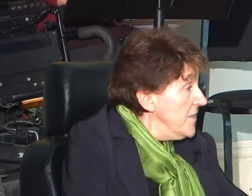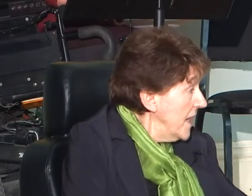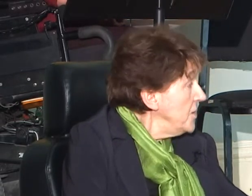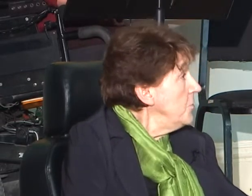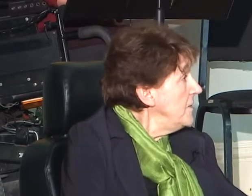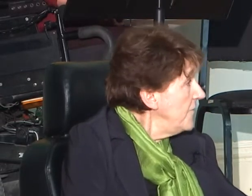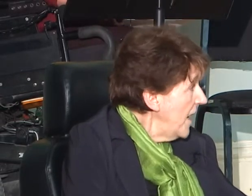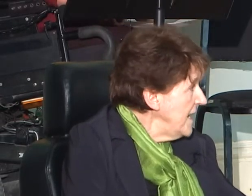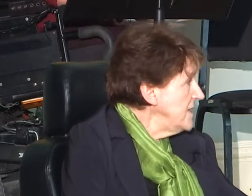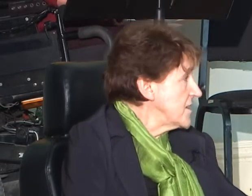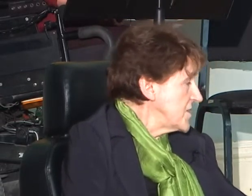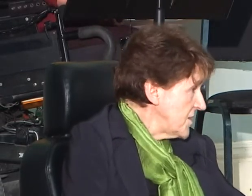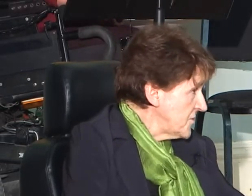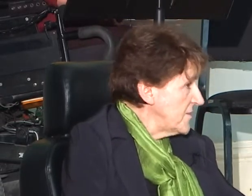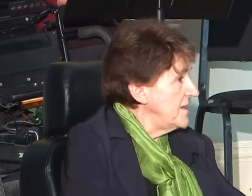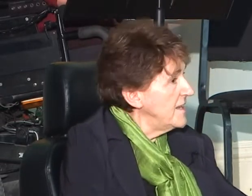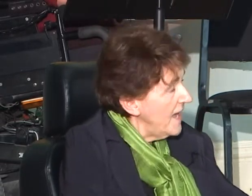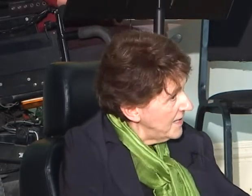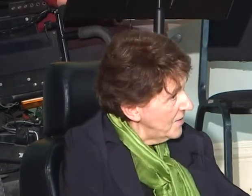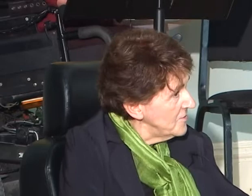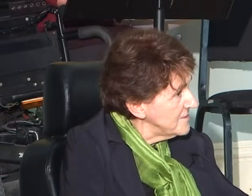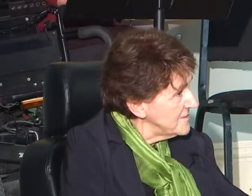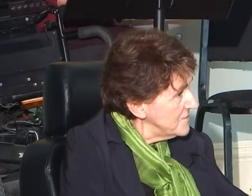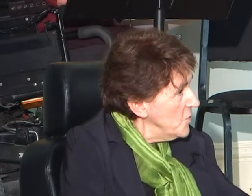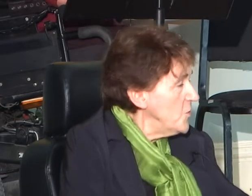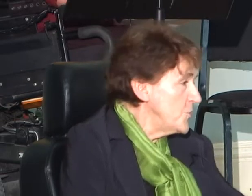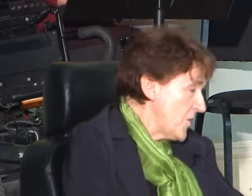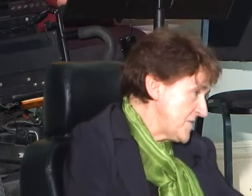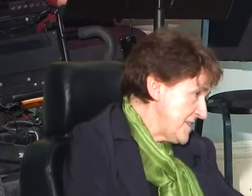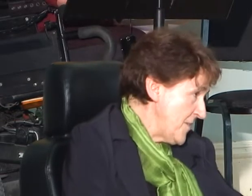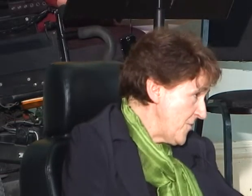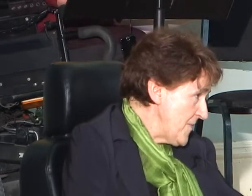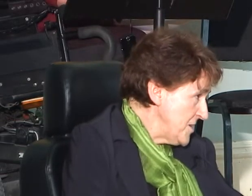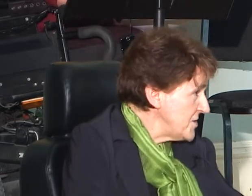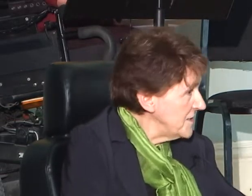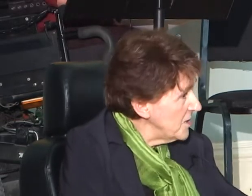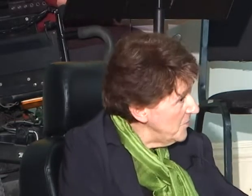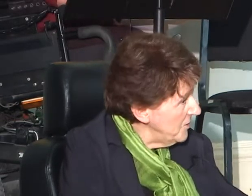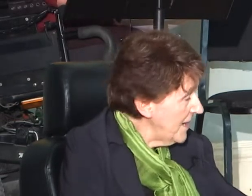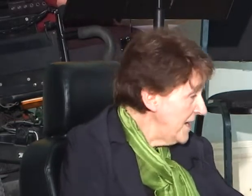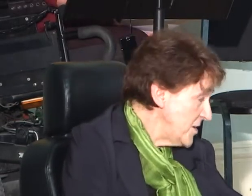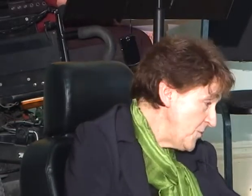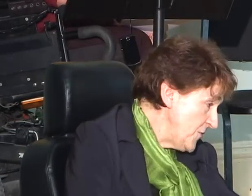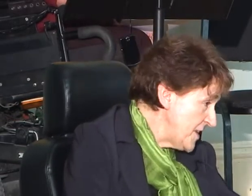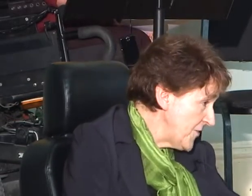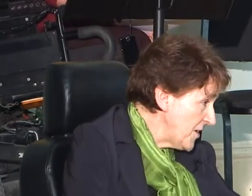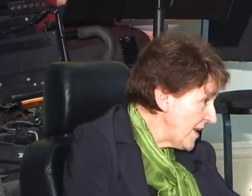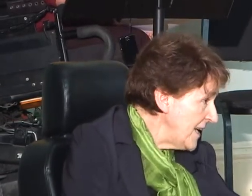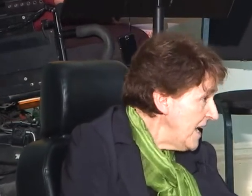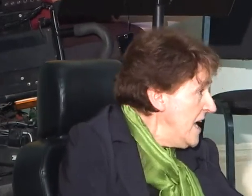then you invite children and adults who process information or communicate and move differently